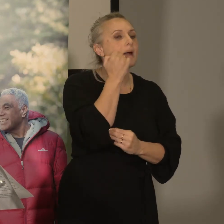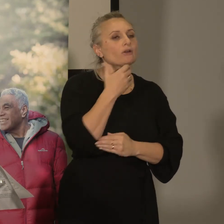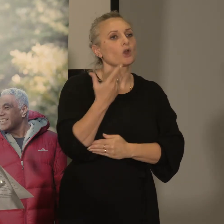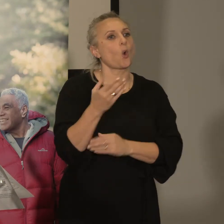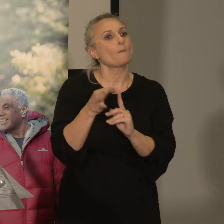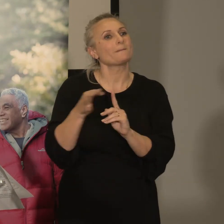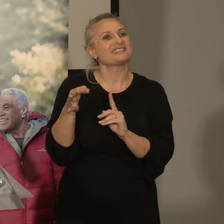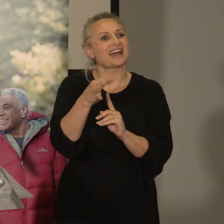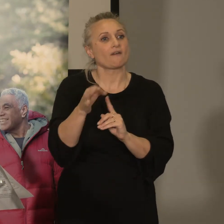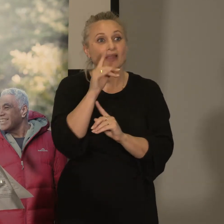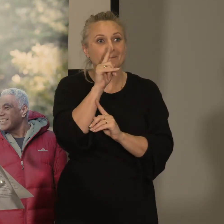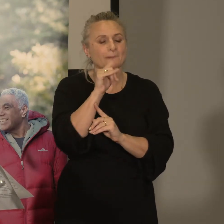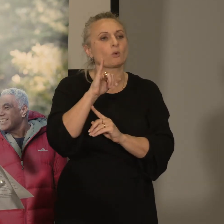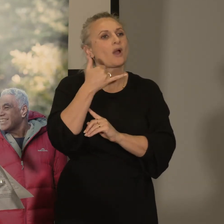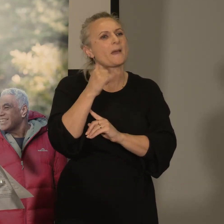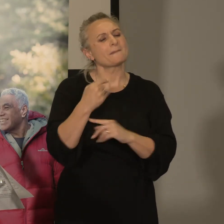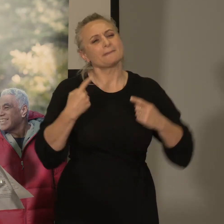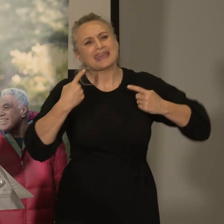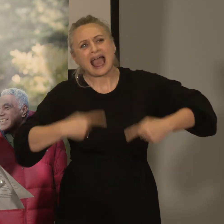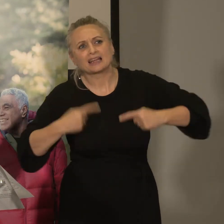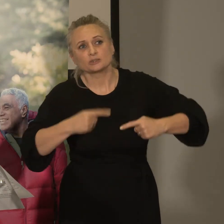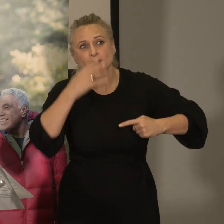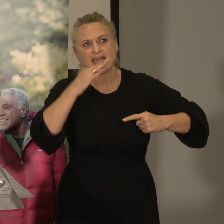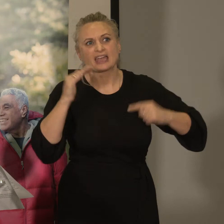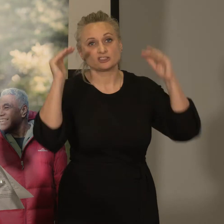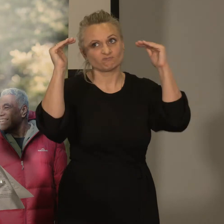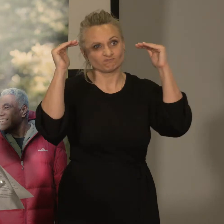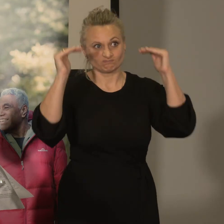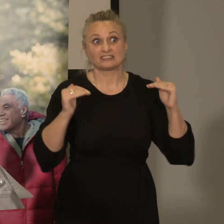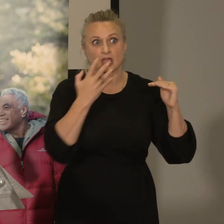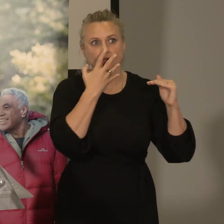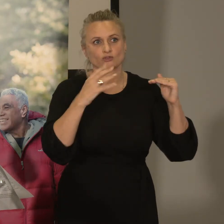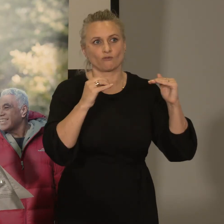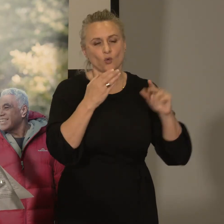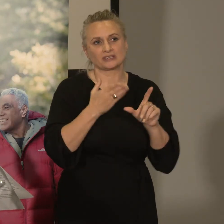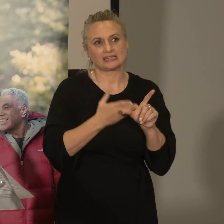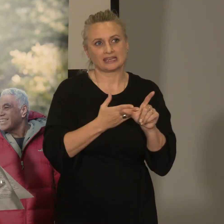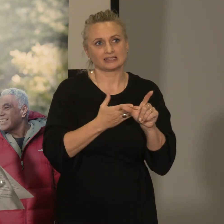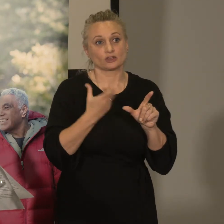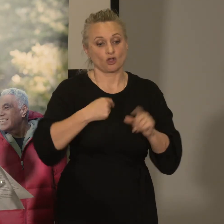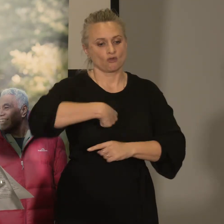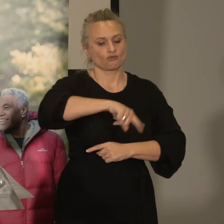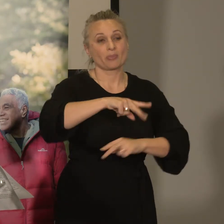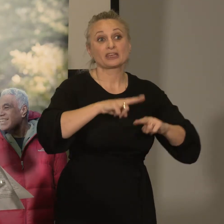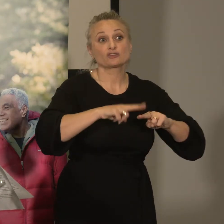and Pacific people down to the age of 40 years. And from this